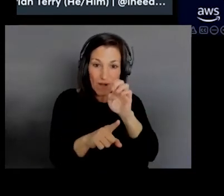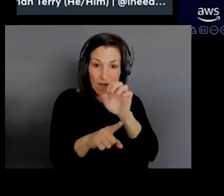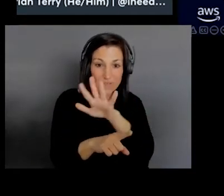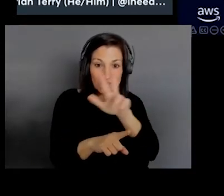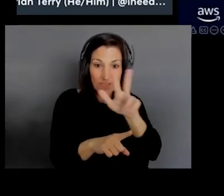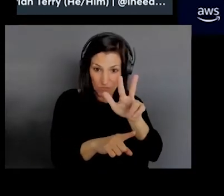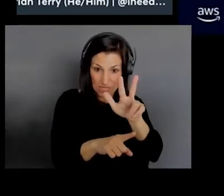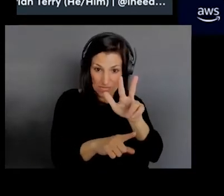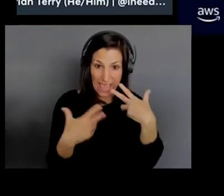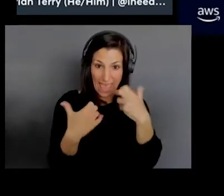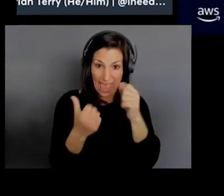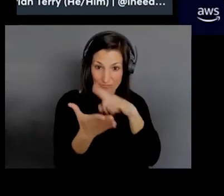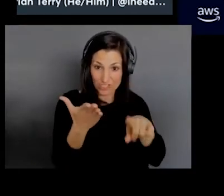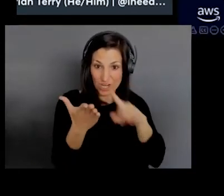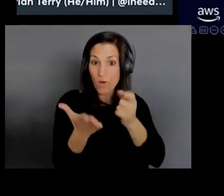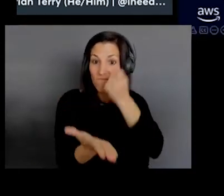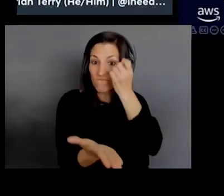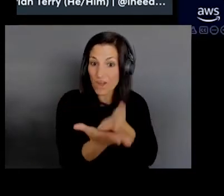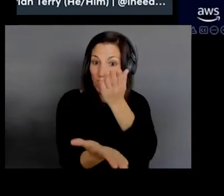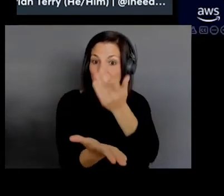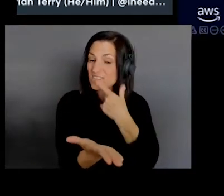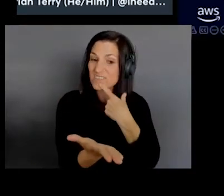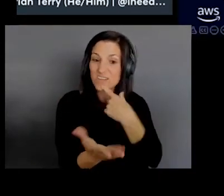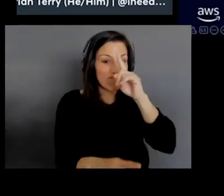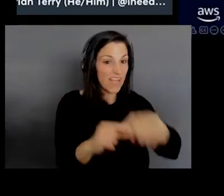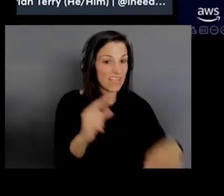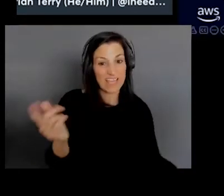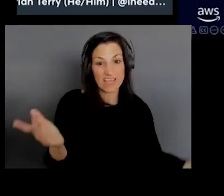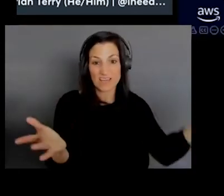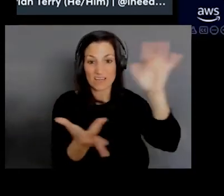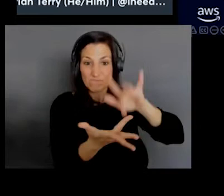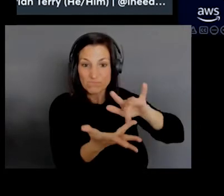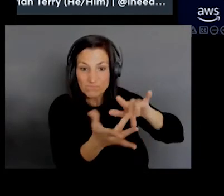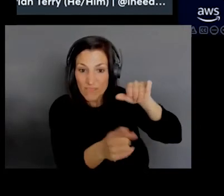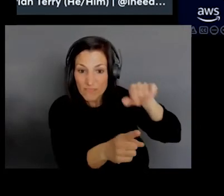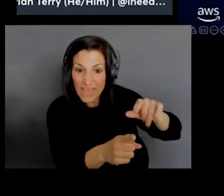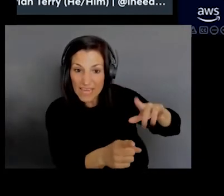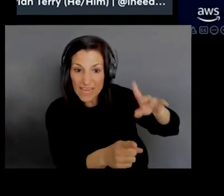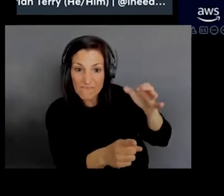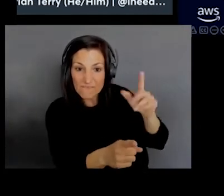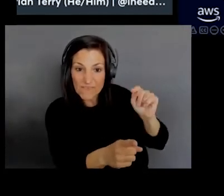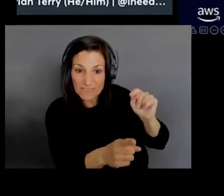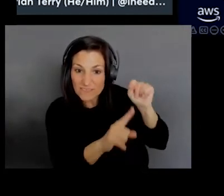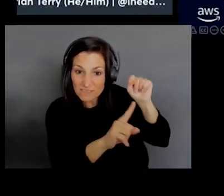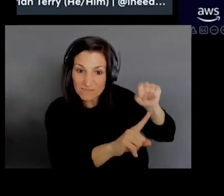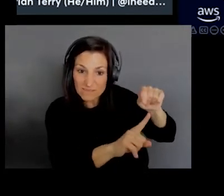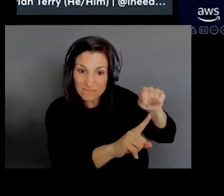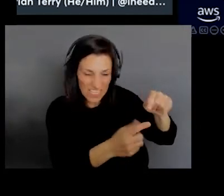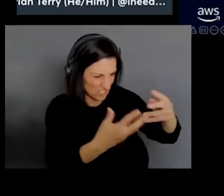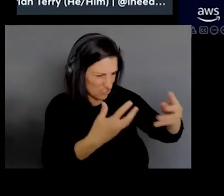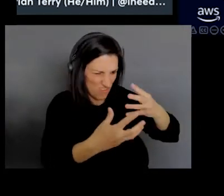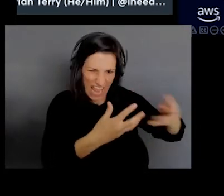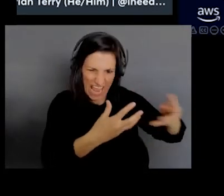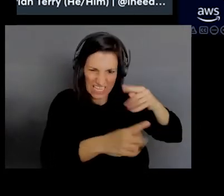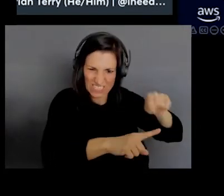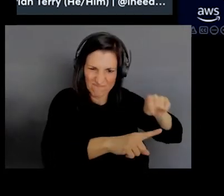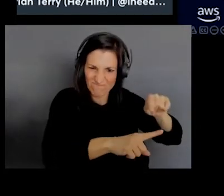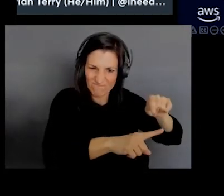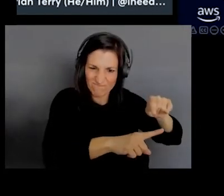you know what, I can't reach my Event bus here in US-East-1, so now it's all gray. And after a certain period of time and we'll demo this,